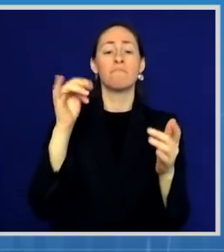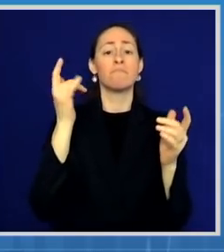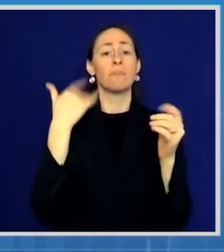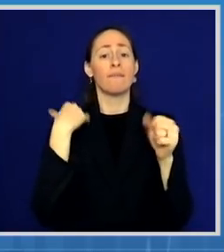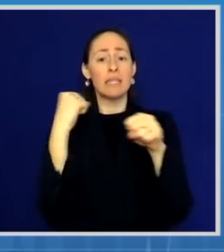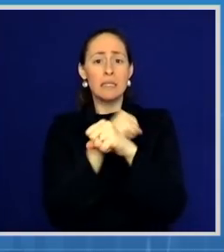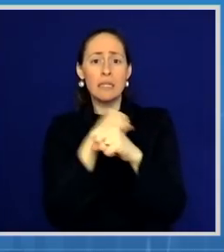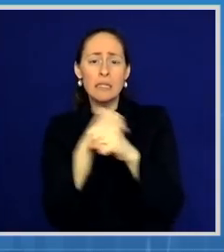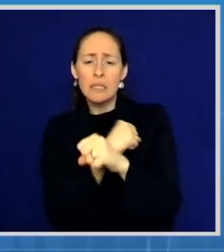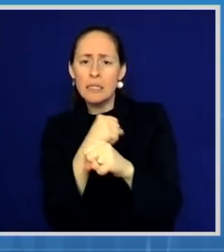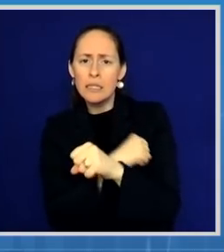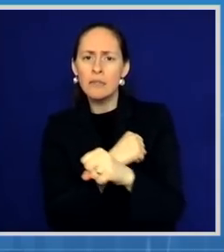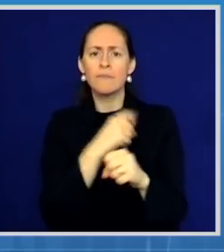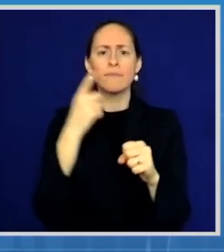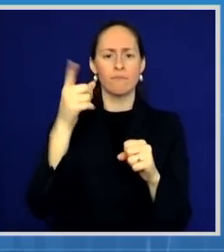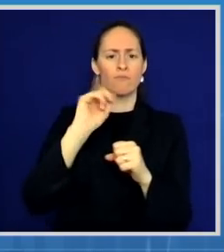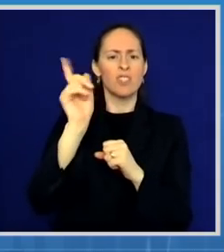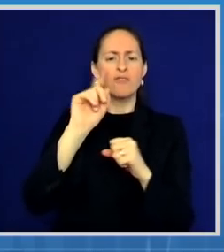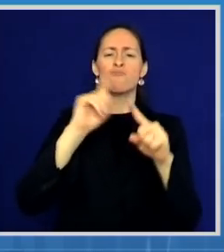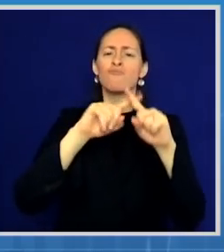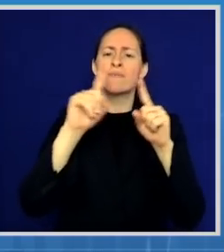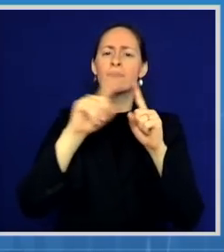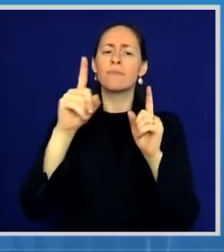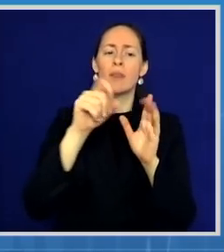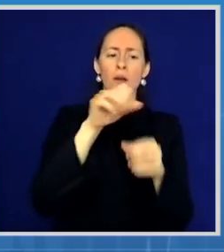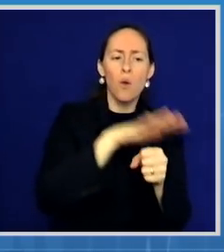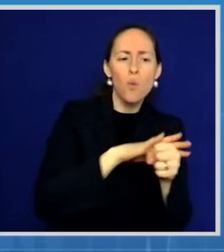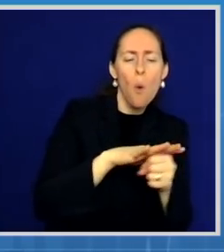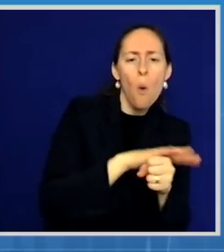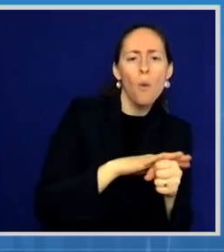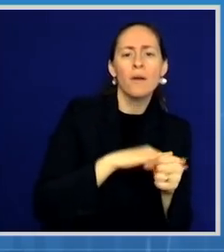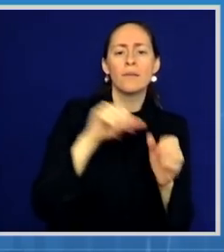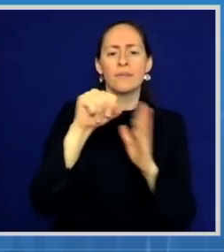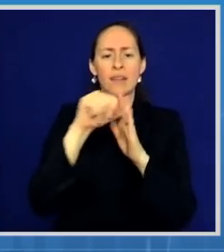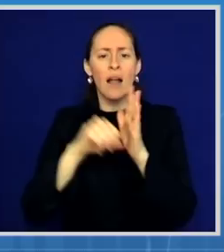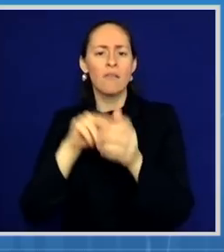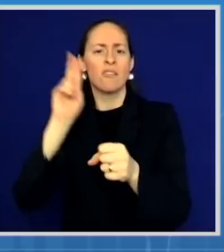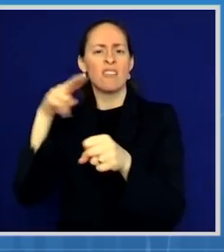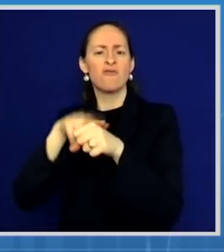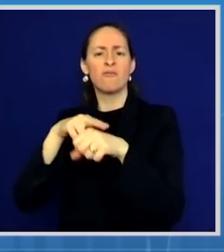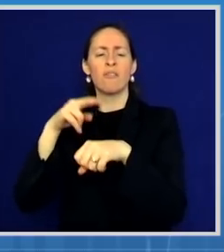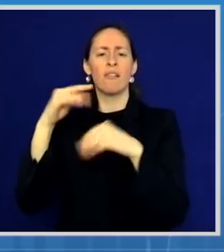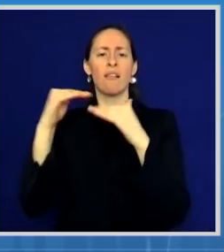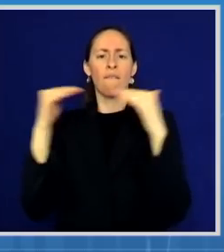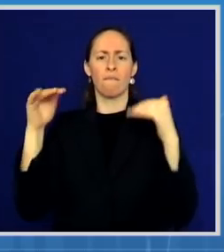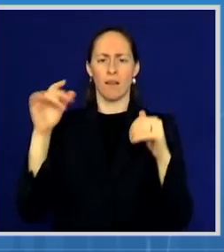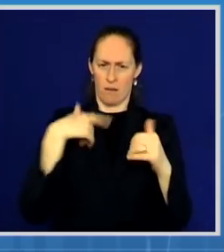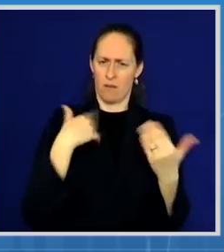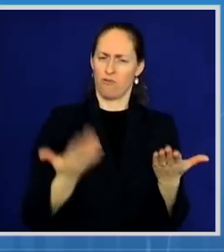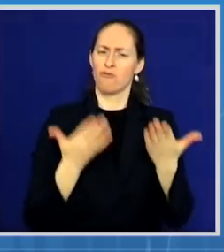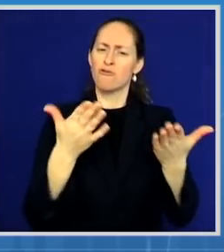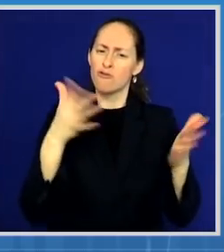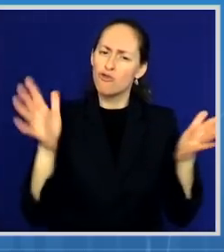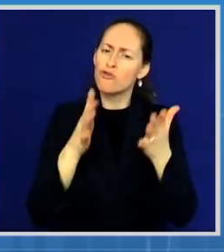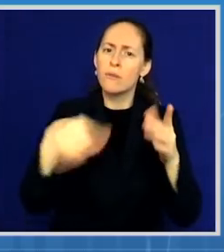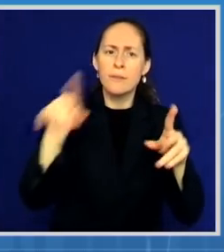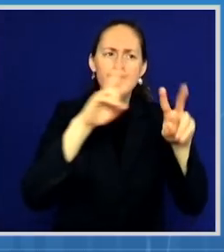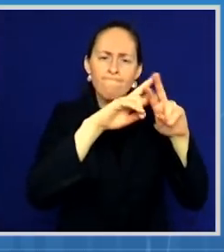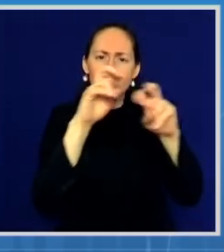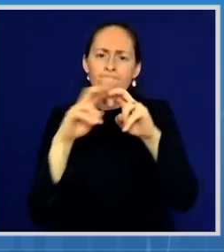We look forward to continued advancement in this area with the additional investments made by the American Rescue Plan, which provided $1.